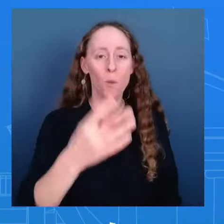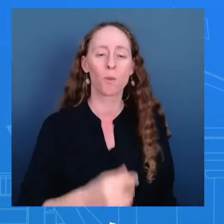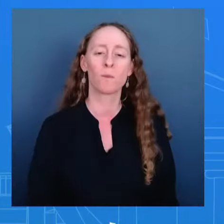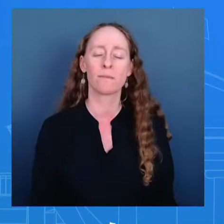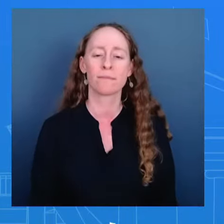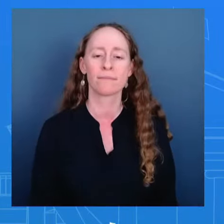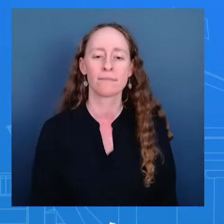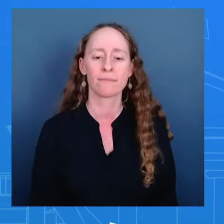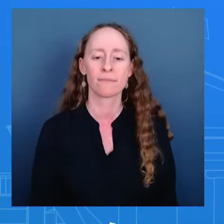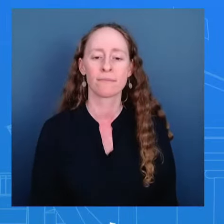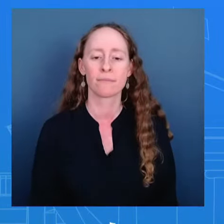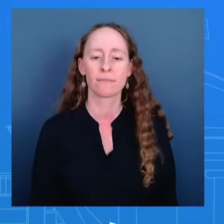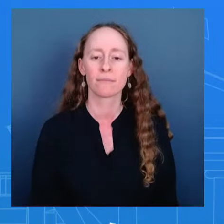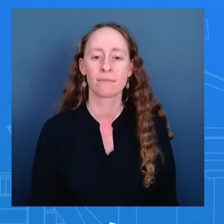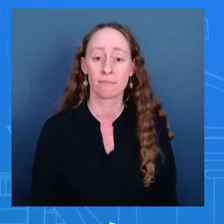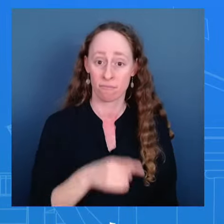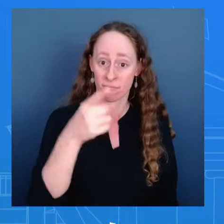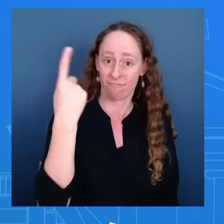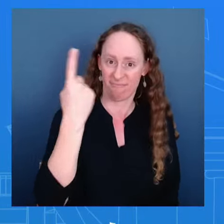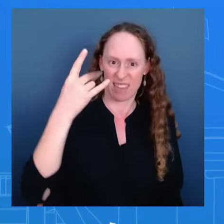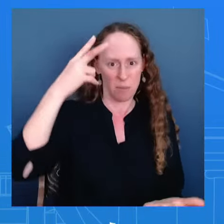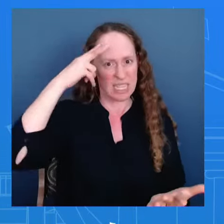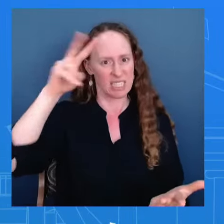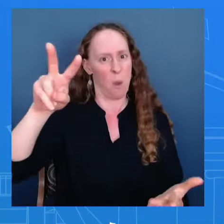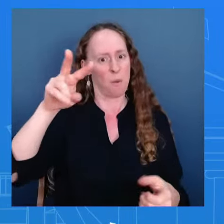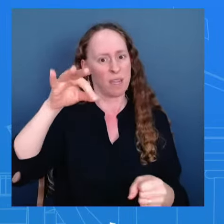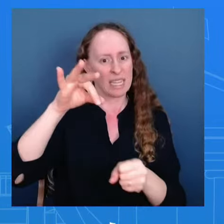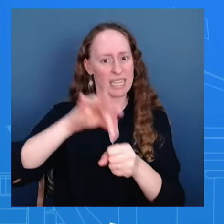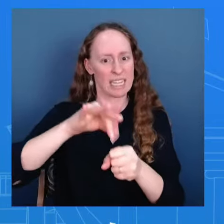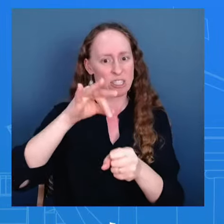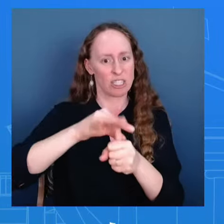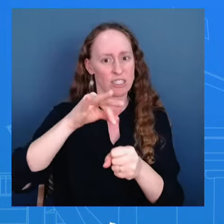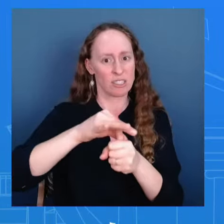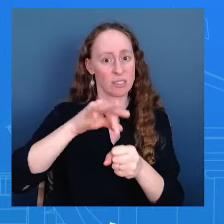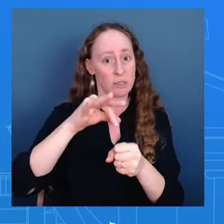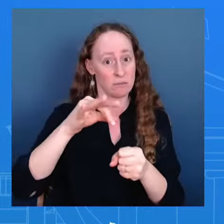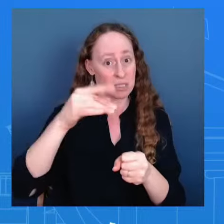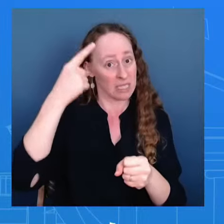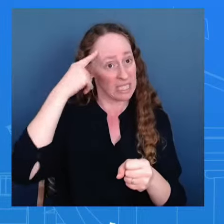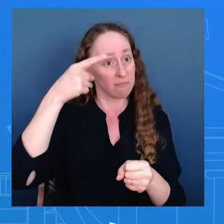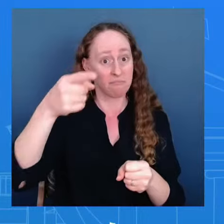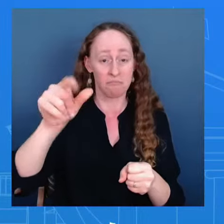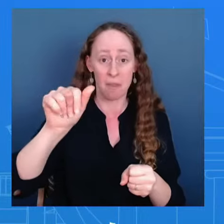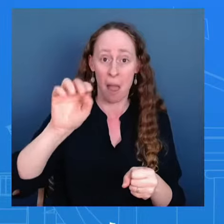Mr. Kirby: We have every hope and expectation that it will. I mean, I'll let the Mexican people speak to their democracy